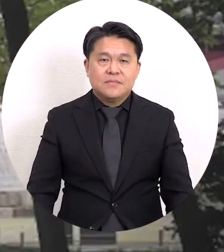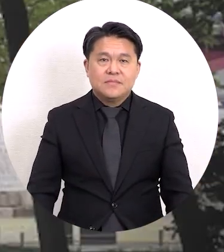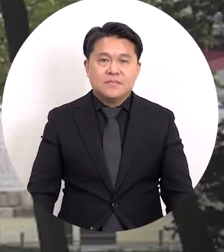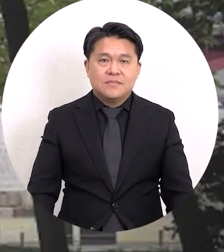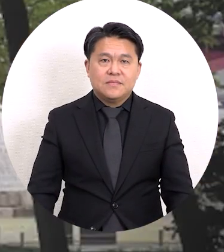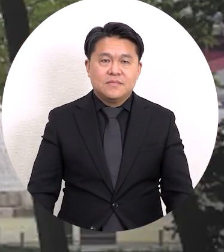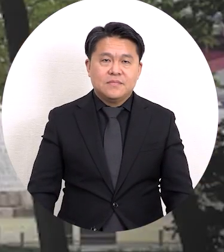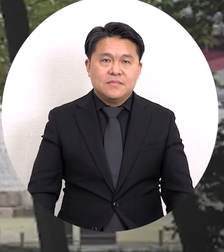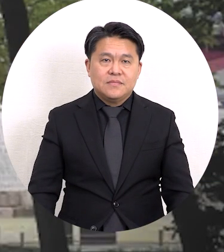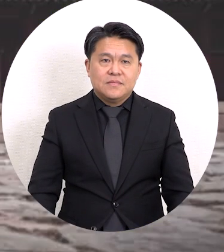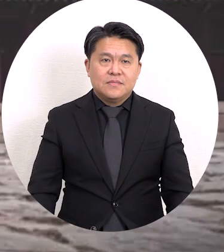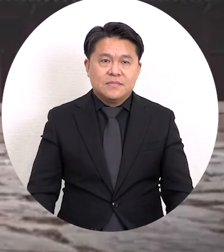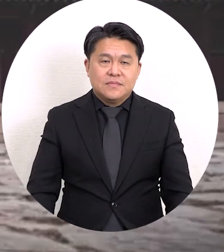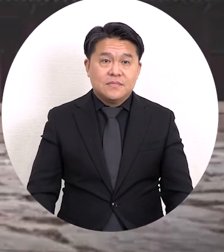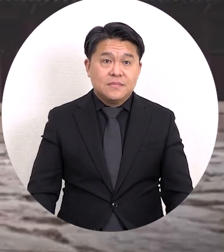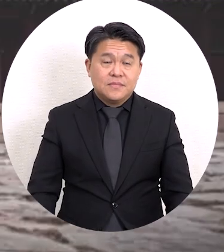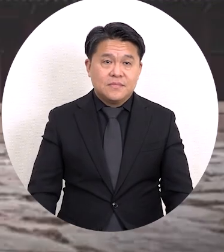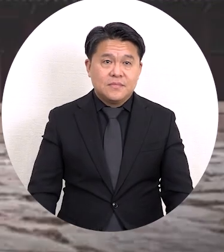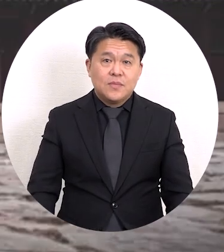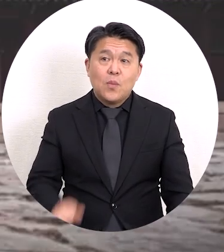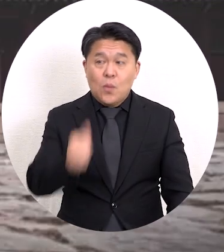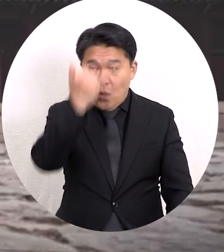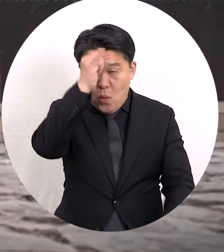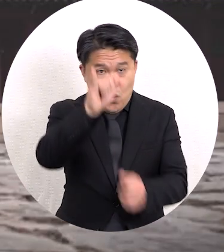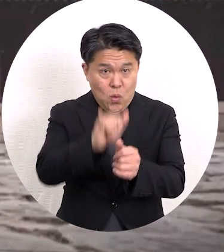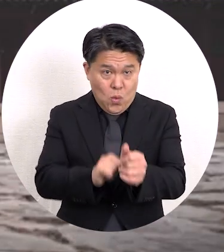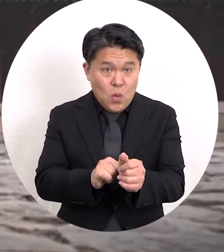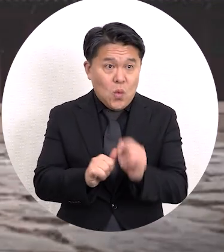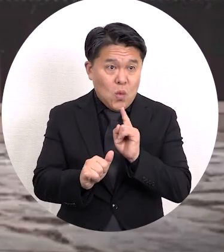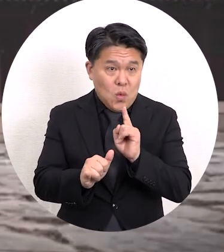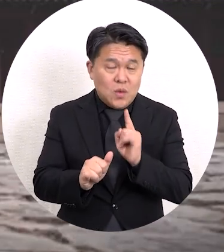That's right, it's about filial piety.